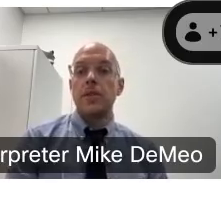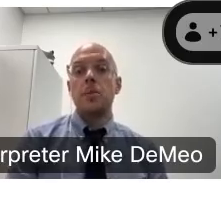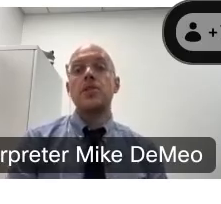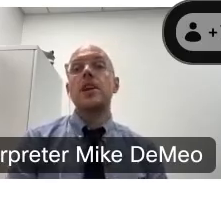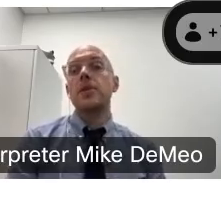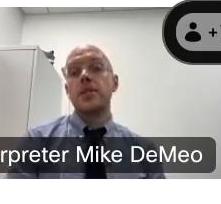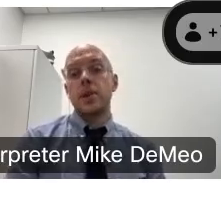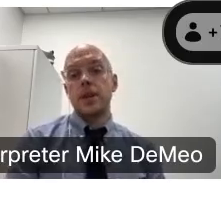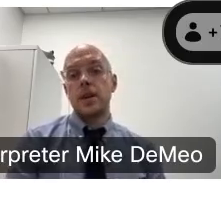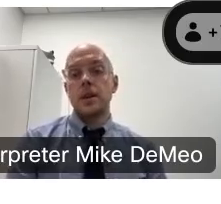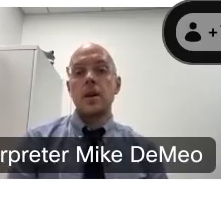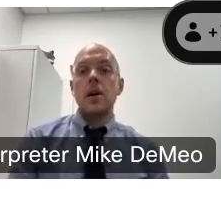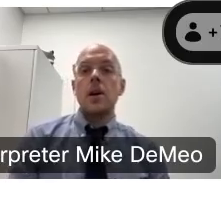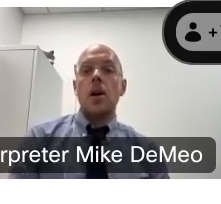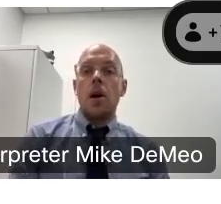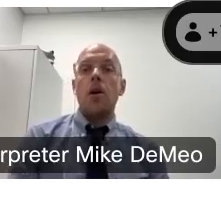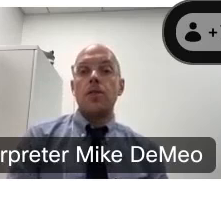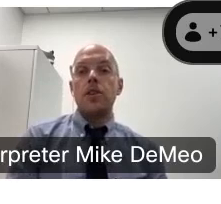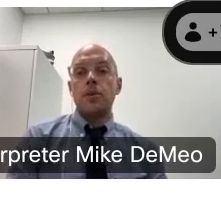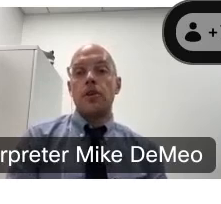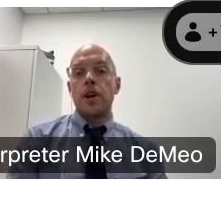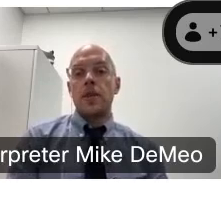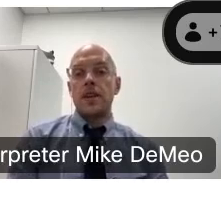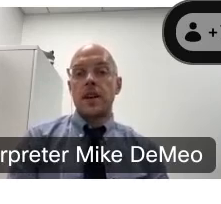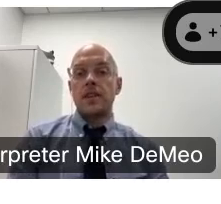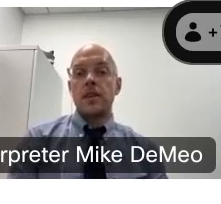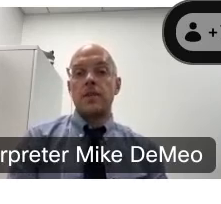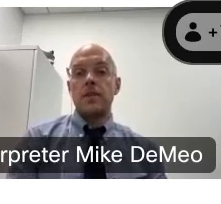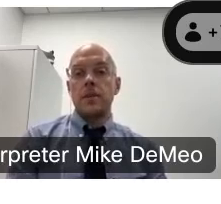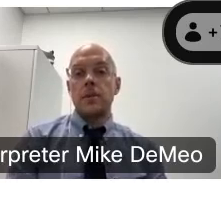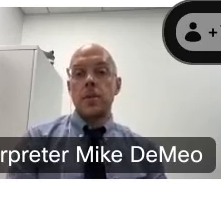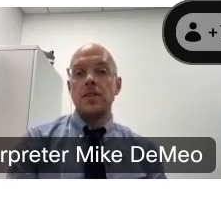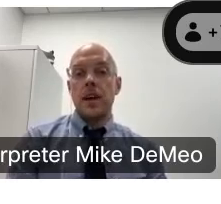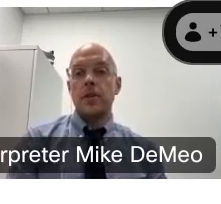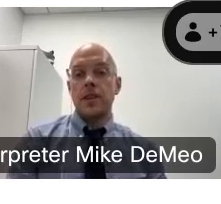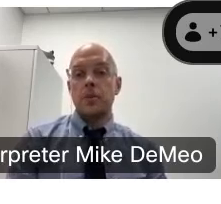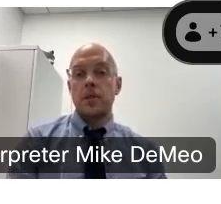But generally speaking, all video programing that is on the television must have closed captions.